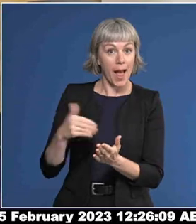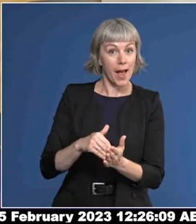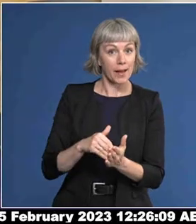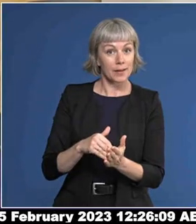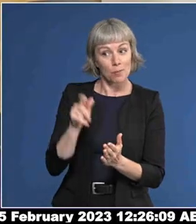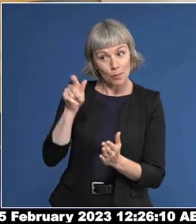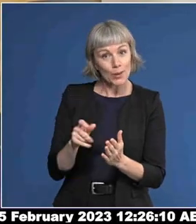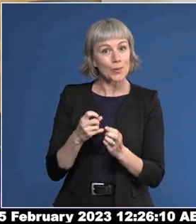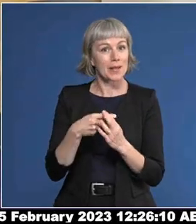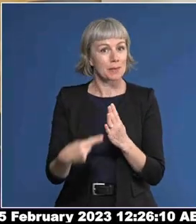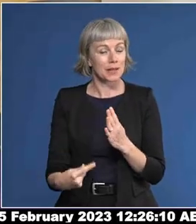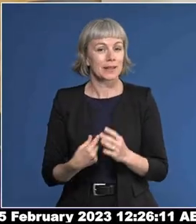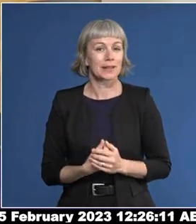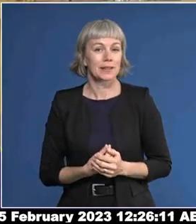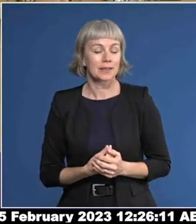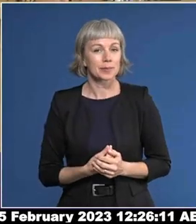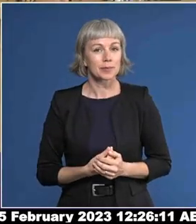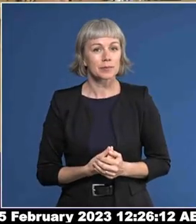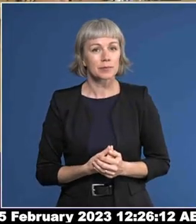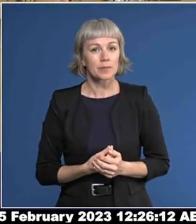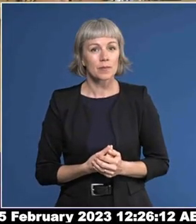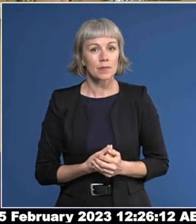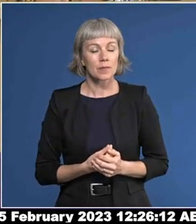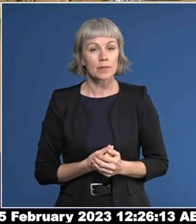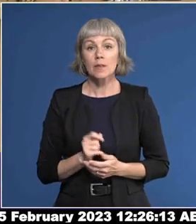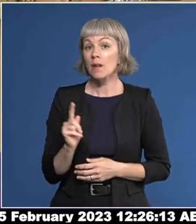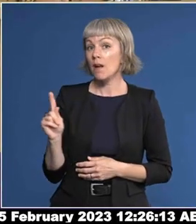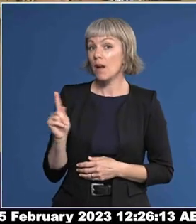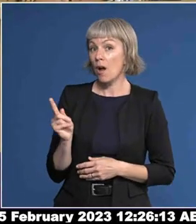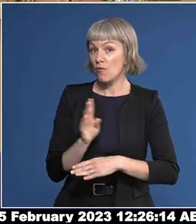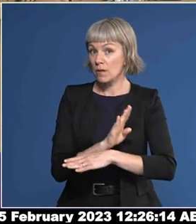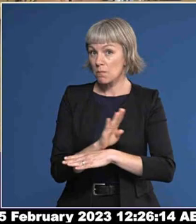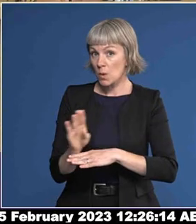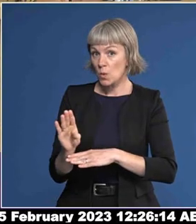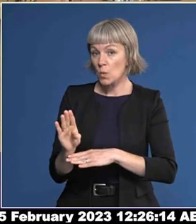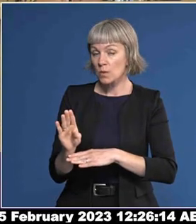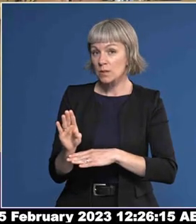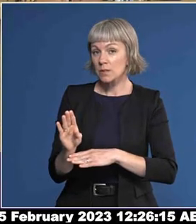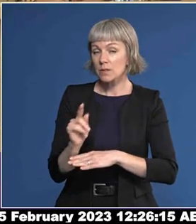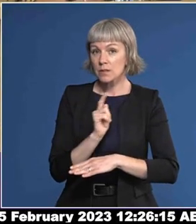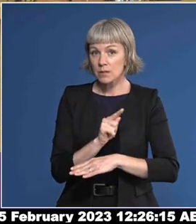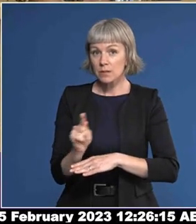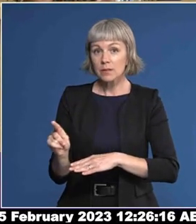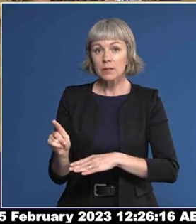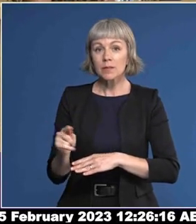In saying so, the people that are currently on the board of management - and one of the